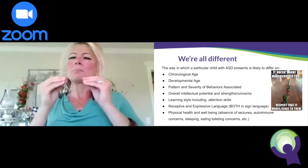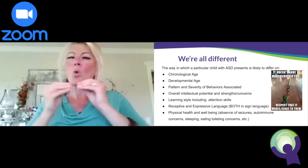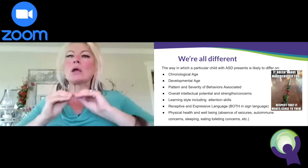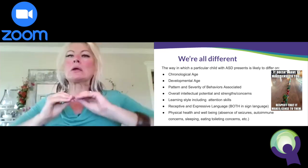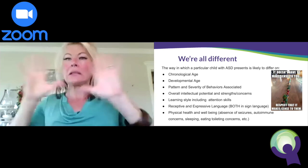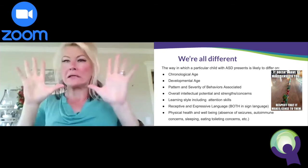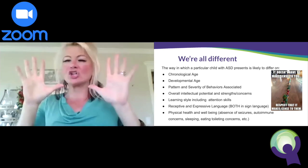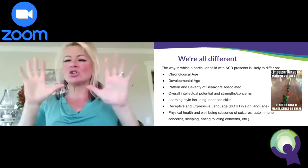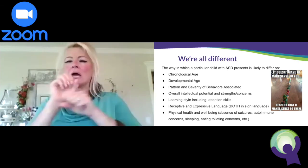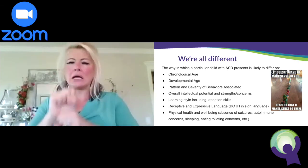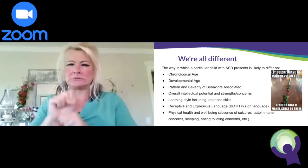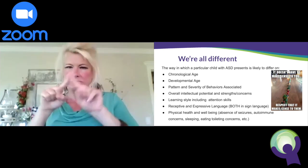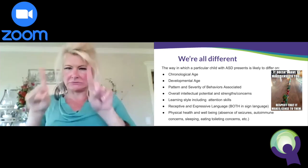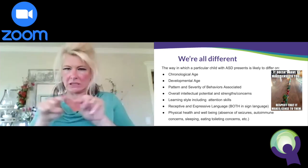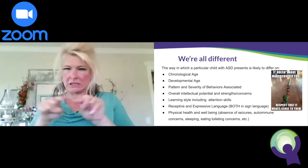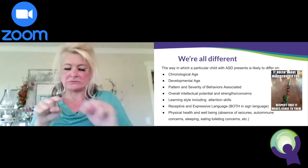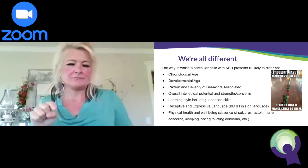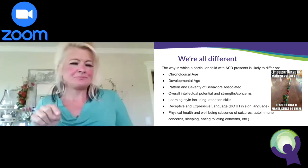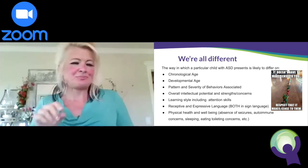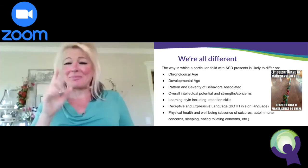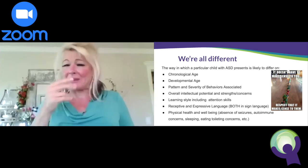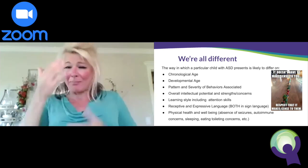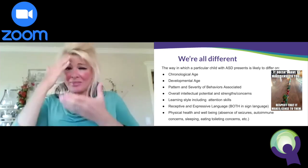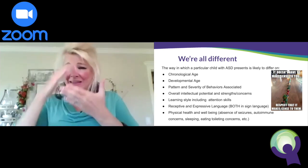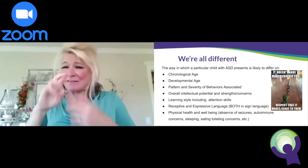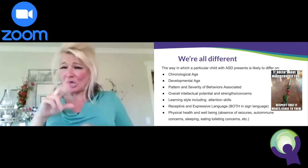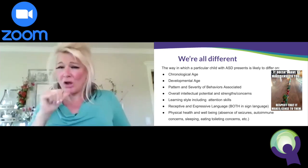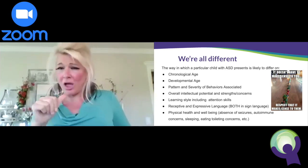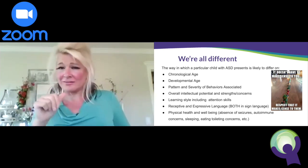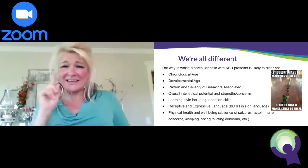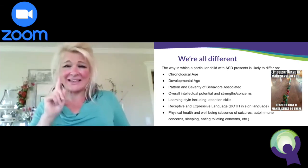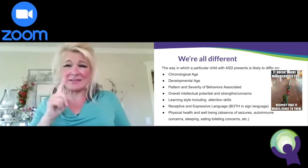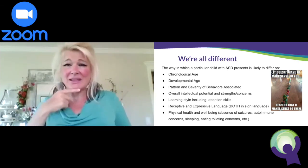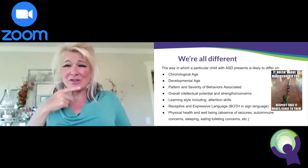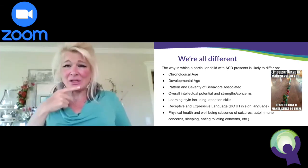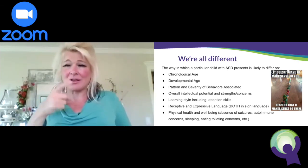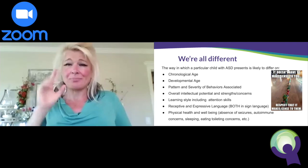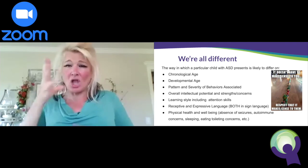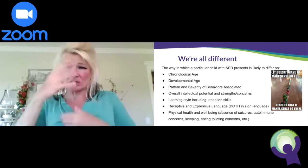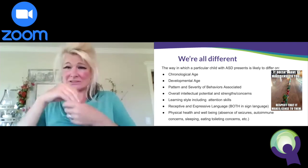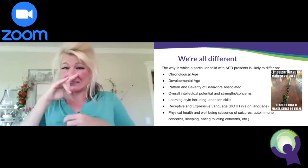and how their cognitive functioning is showing itself. So again, believe it or not, deaf and